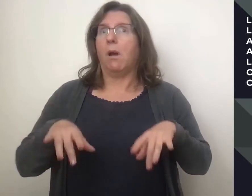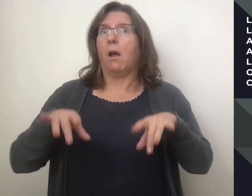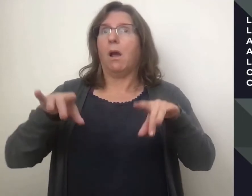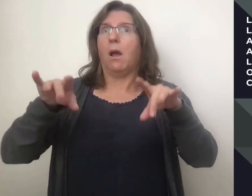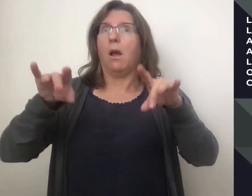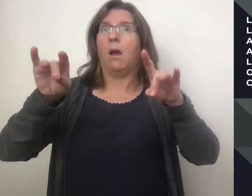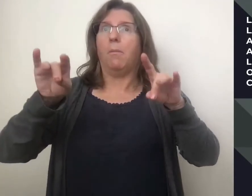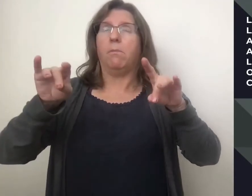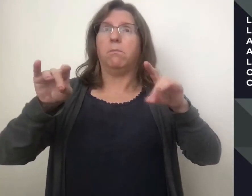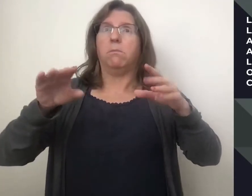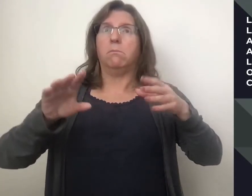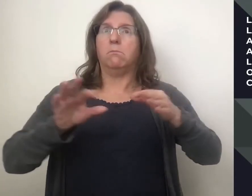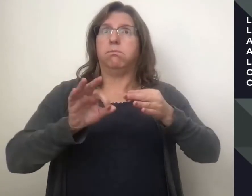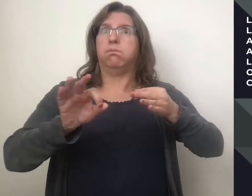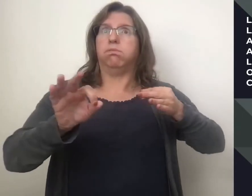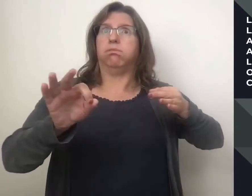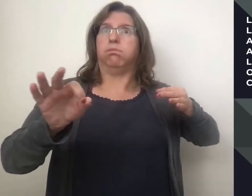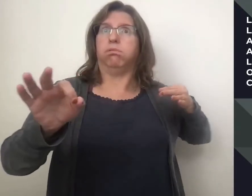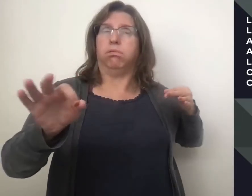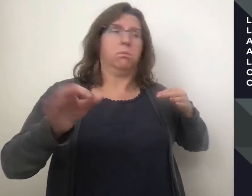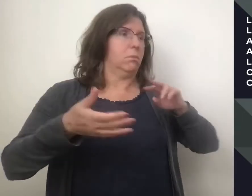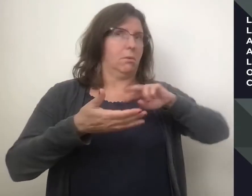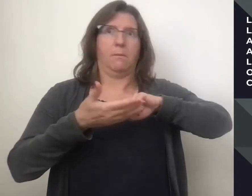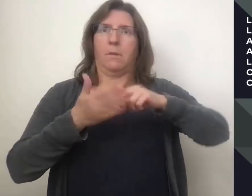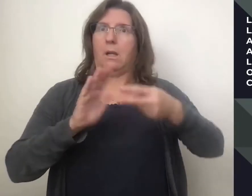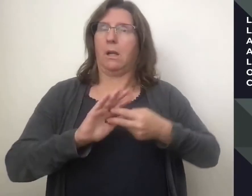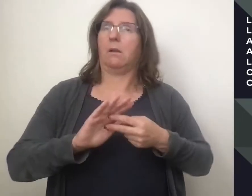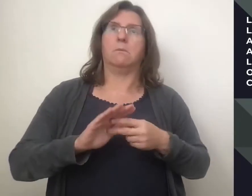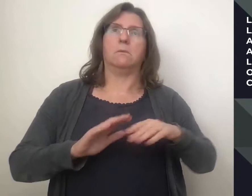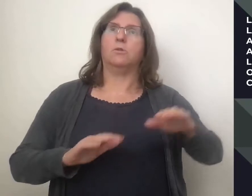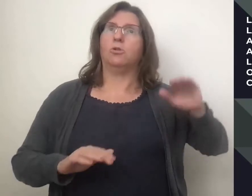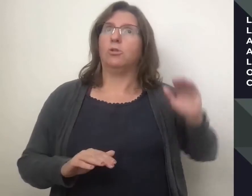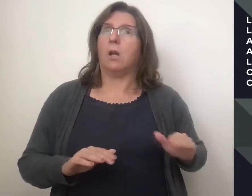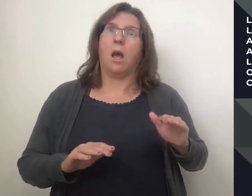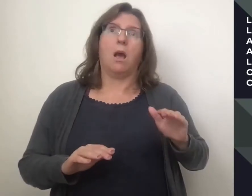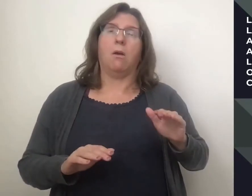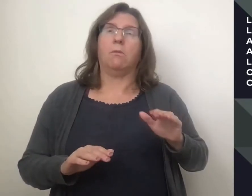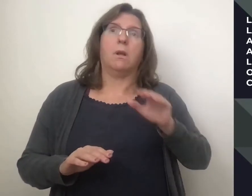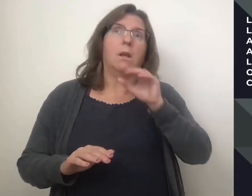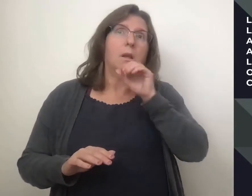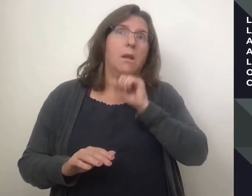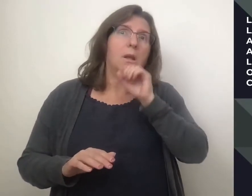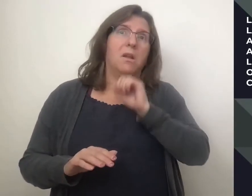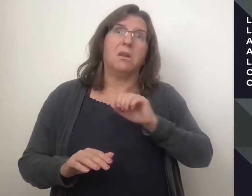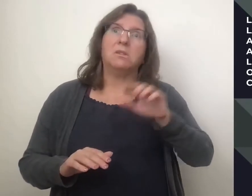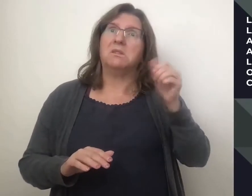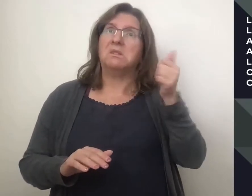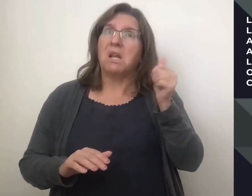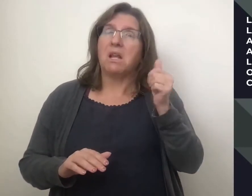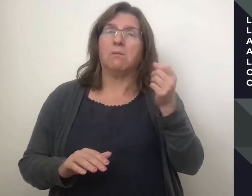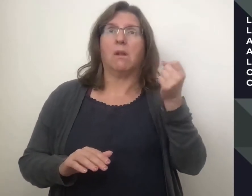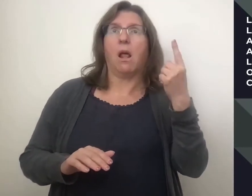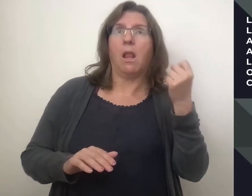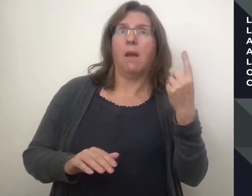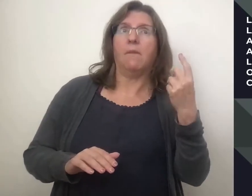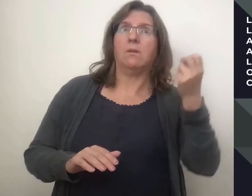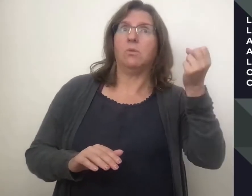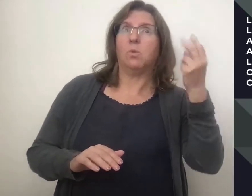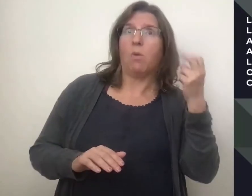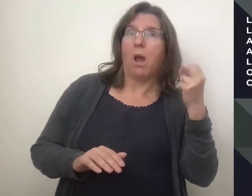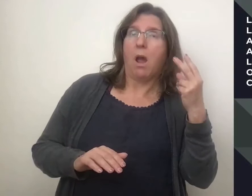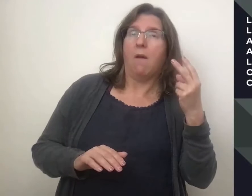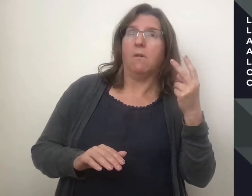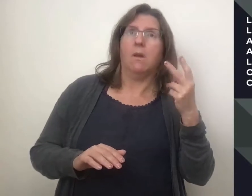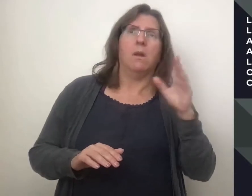Late language acquisition, say beginning at the age of 10. 11 or 12,